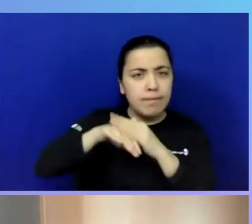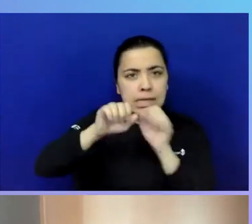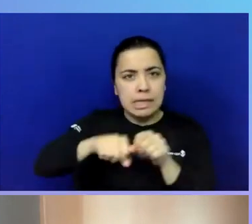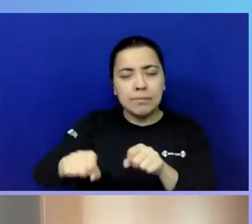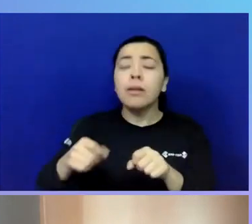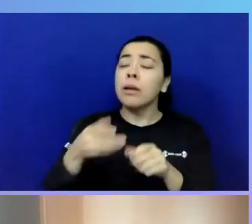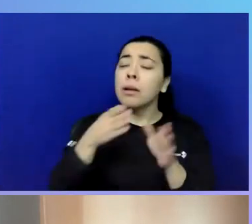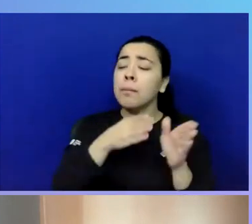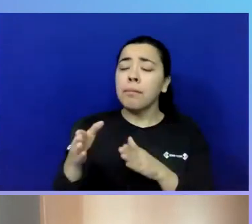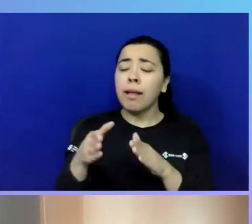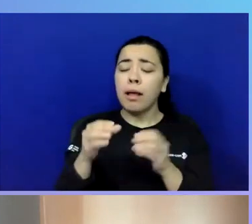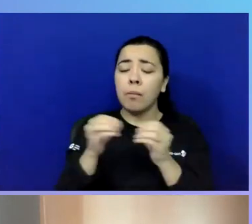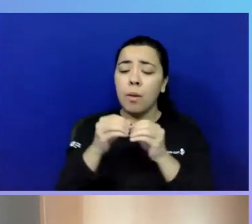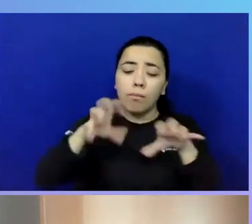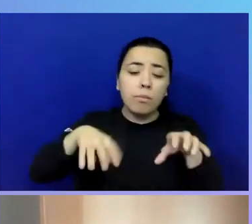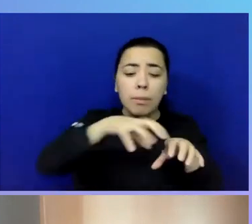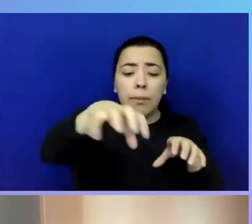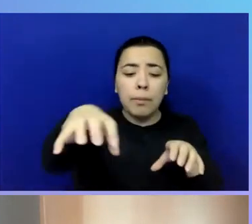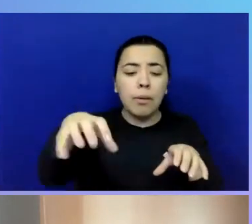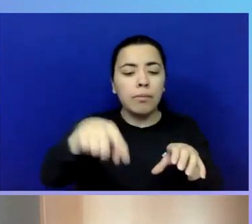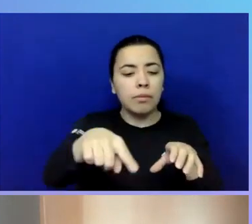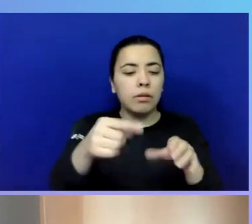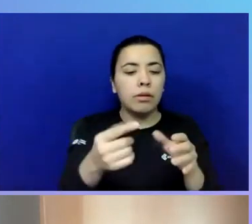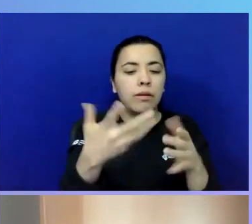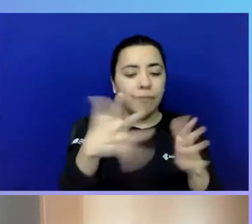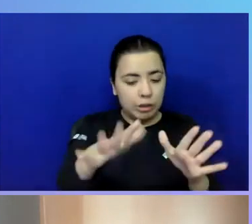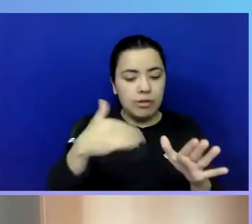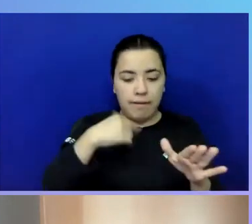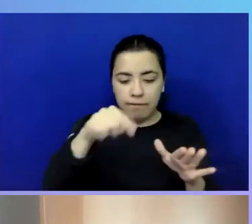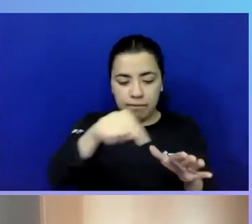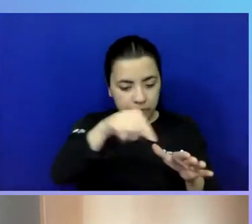domains in the near future. So we will have design champions,